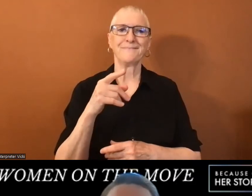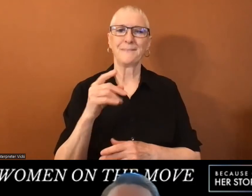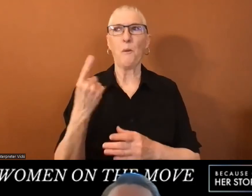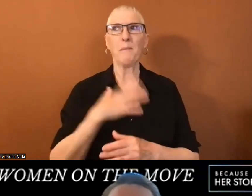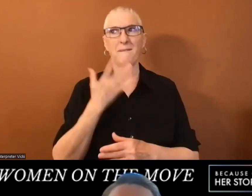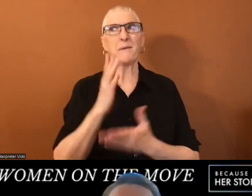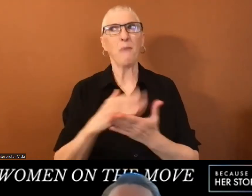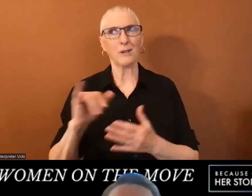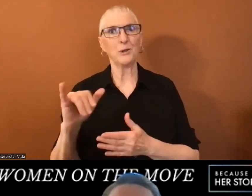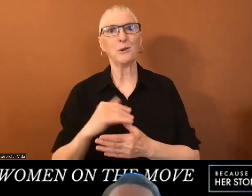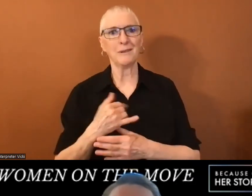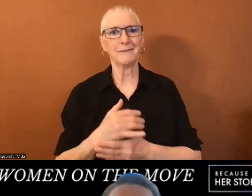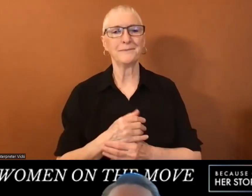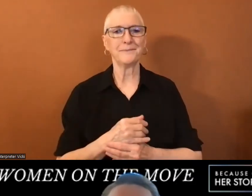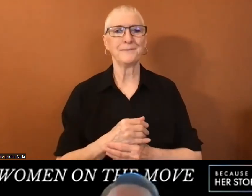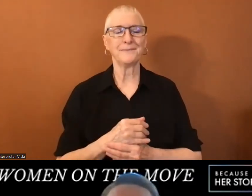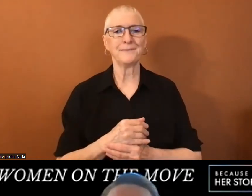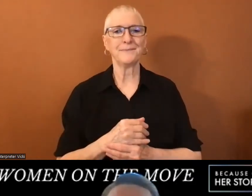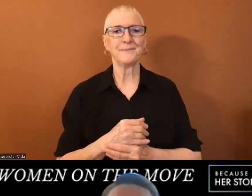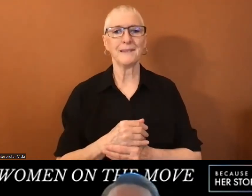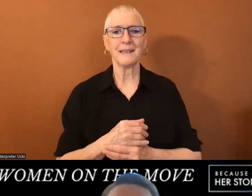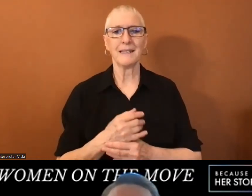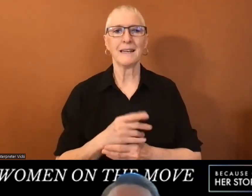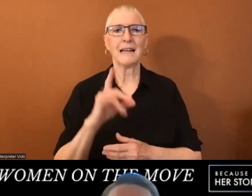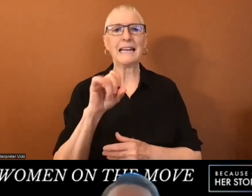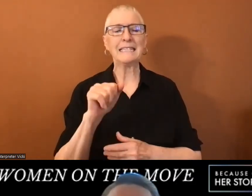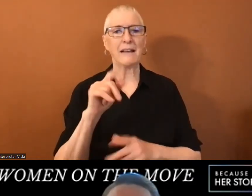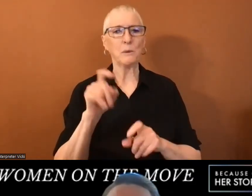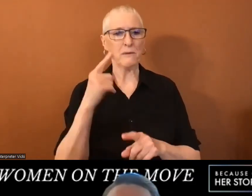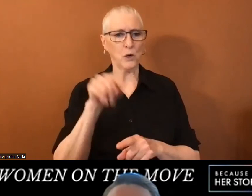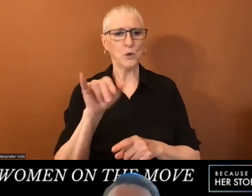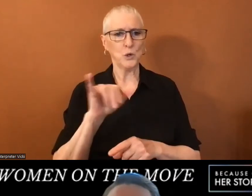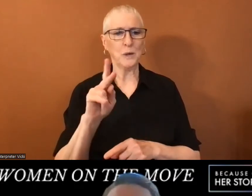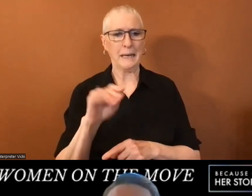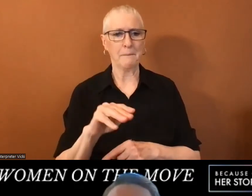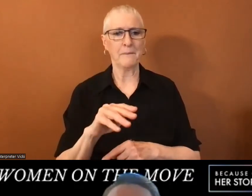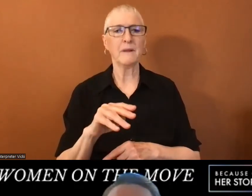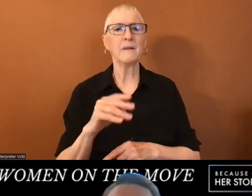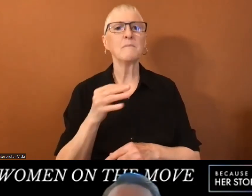as well. Um, Isa has a question for you as well, Kim. They want to know, "Ms. Kim, have you ever